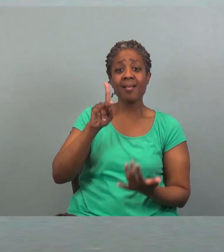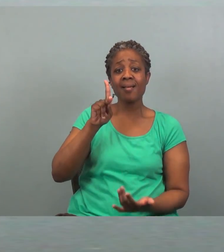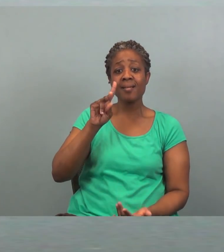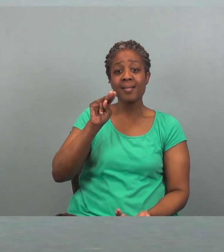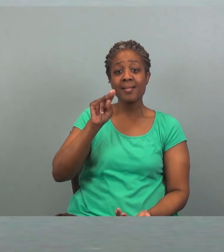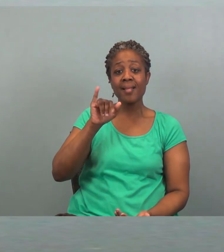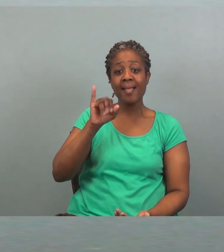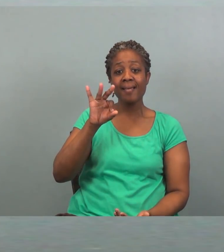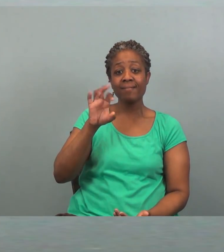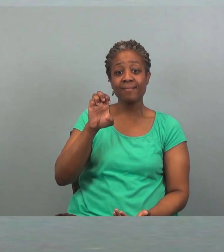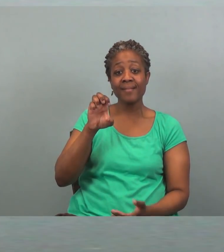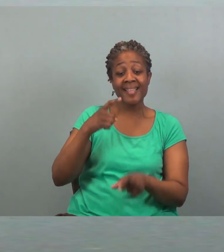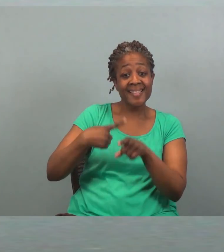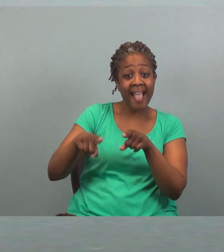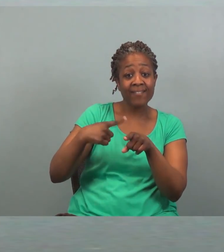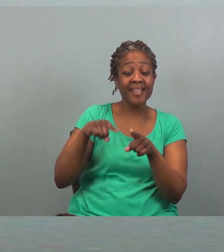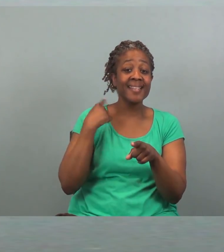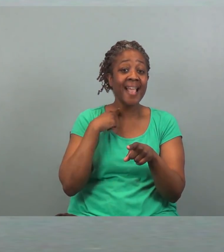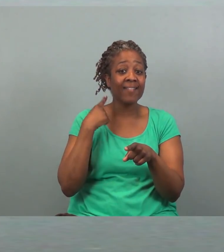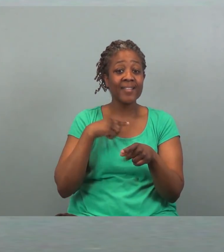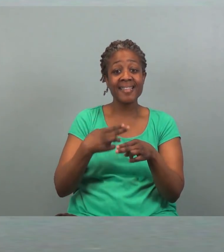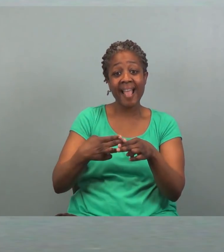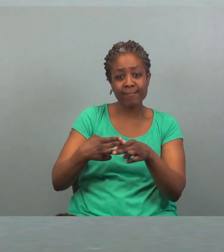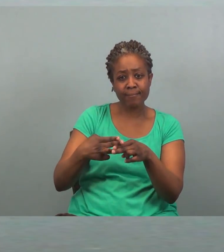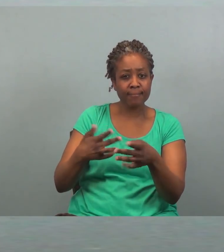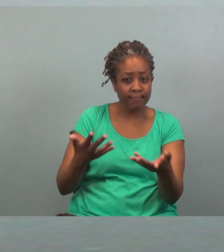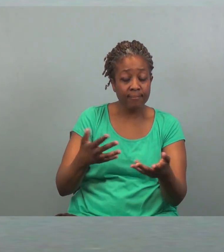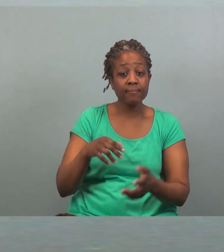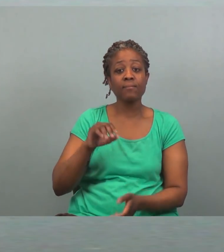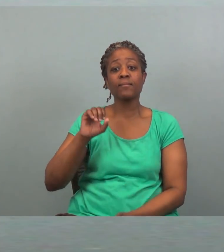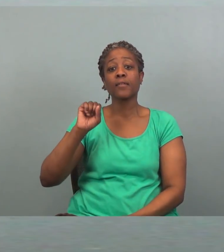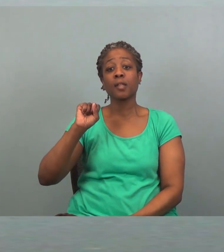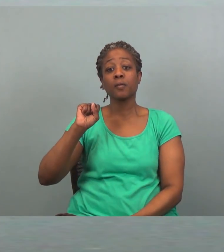"Knife": two hands index finger handshape; one hand index finger drawn across the neck; two hands H handshape dominant hand saws across non-dominant hand.